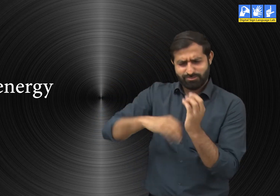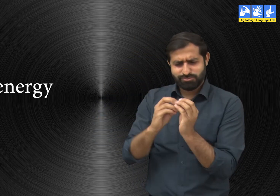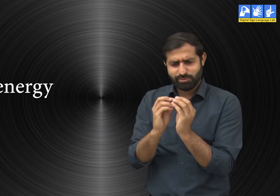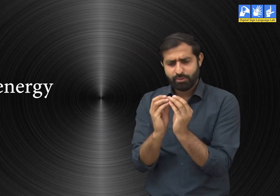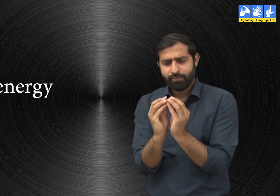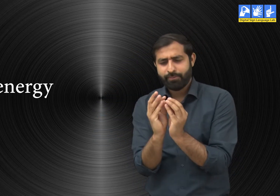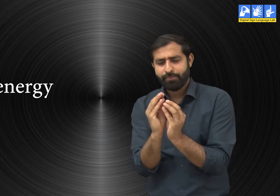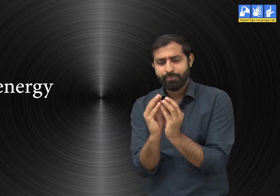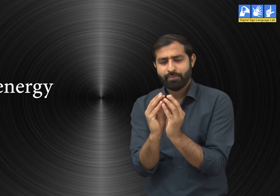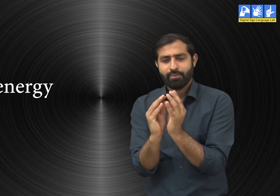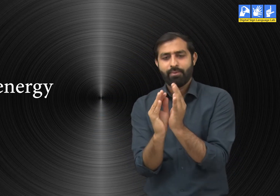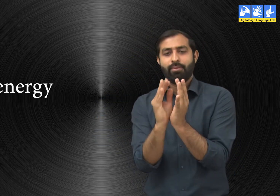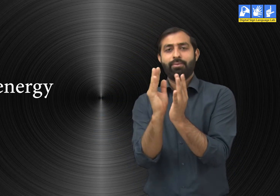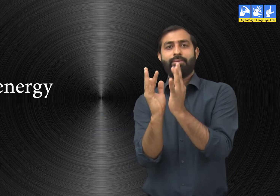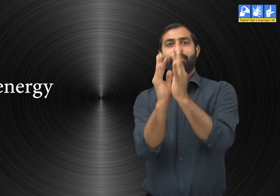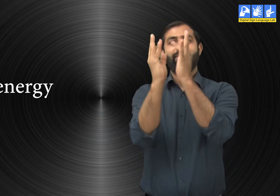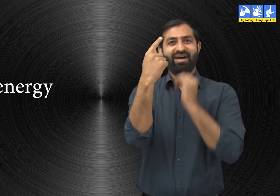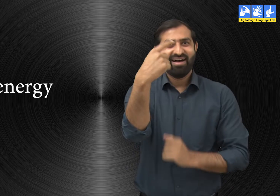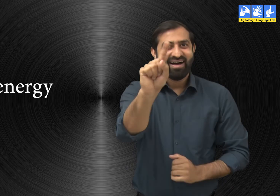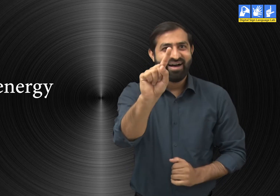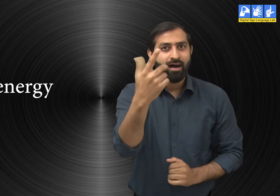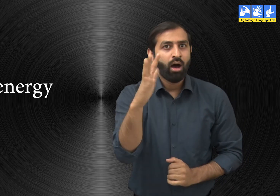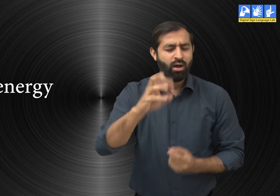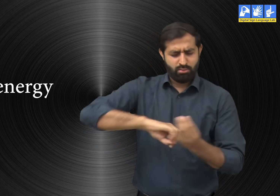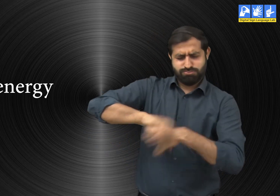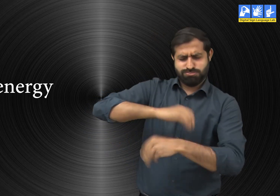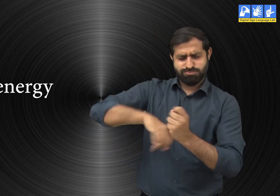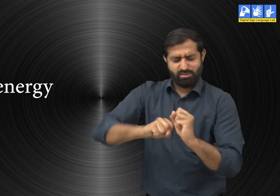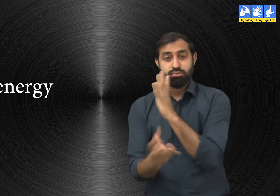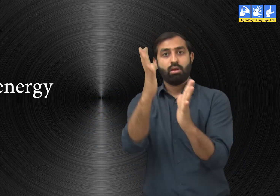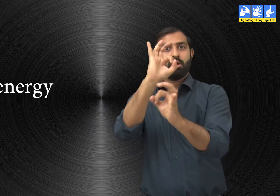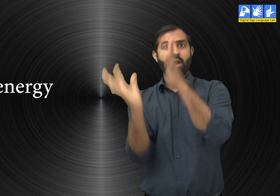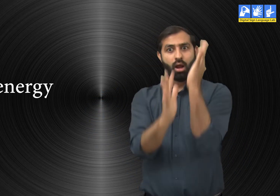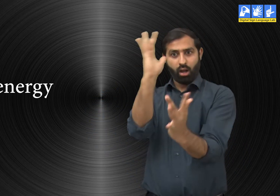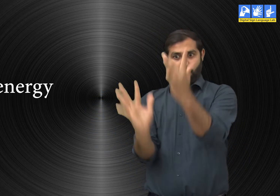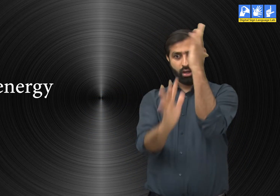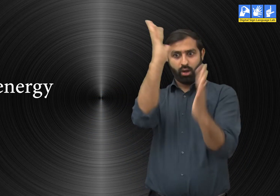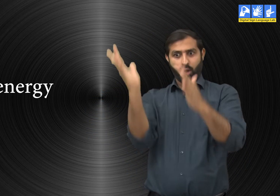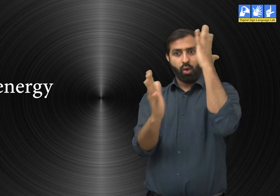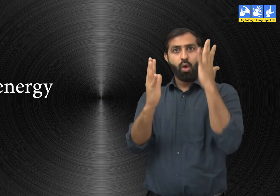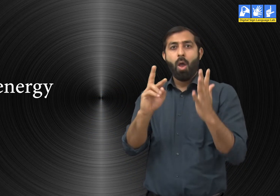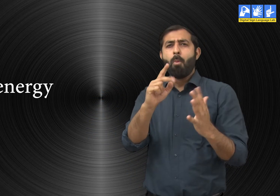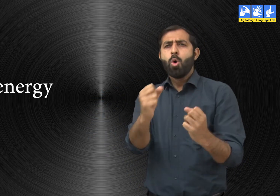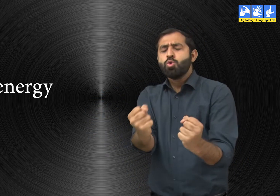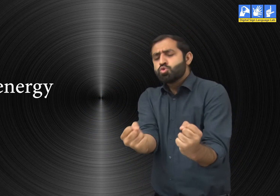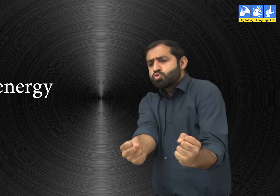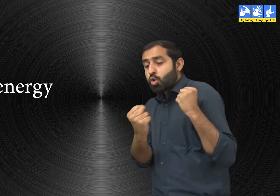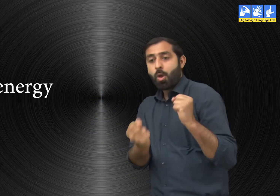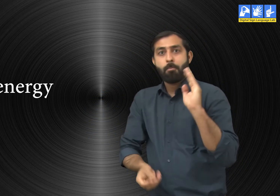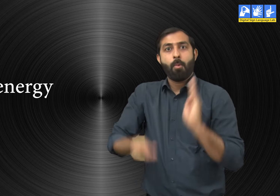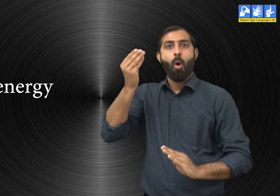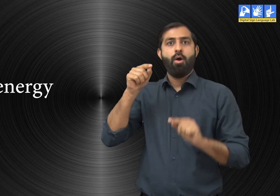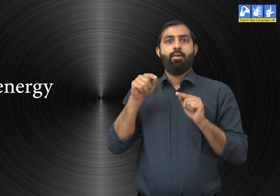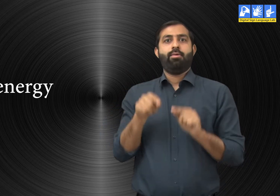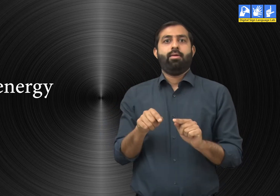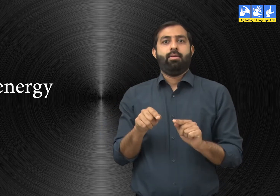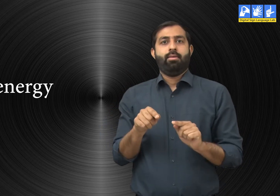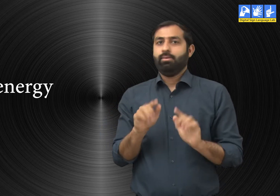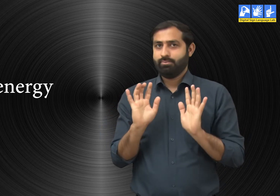the reaction is so violent and exothermic that the evolved hydrogen immediately catches fire.